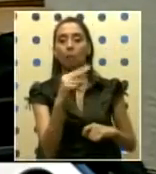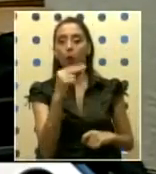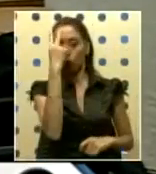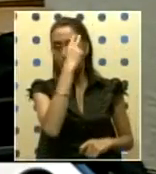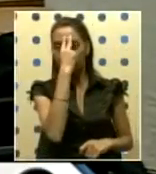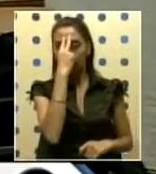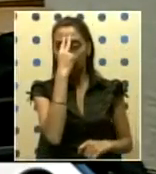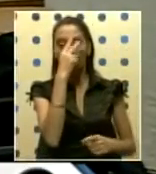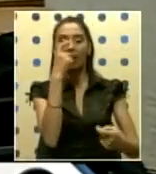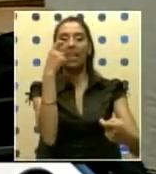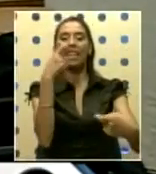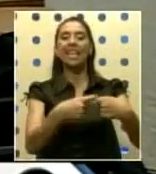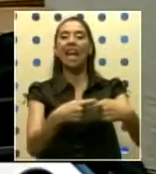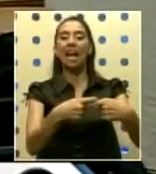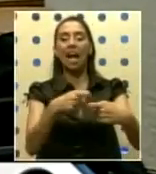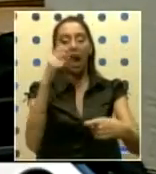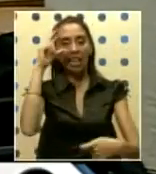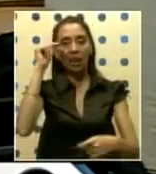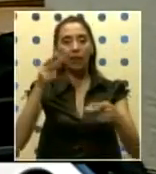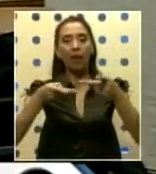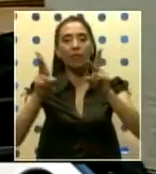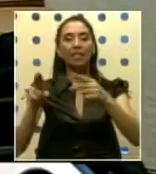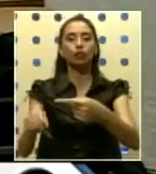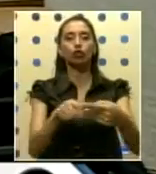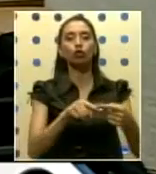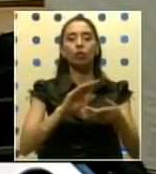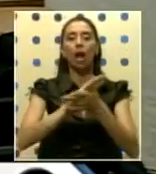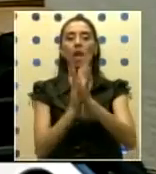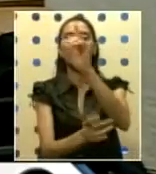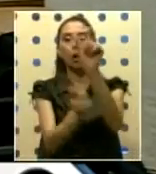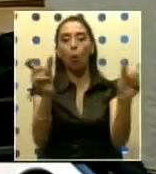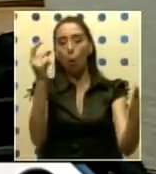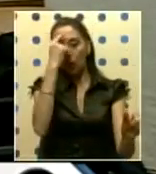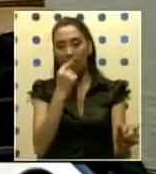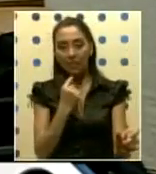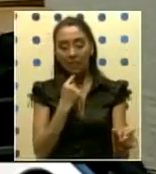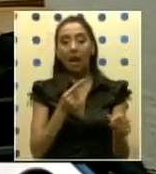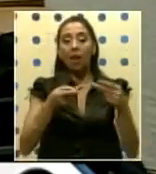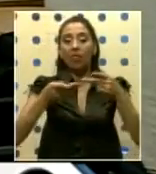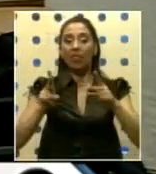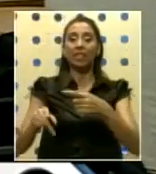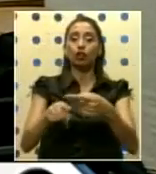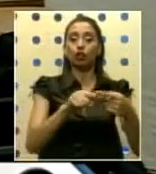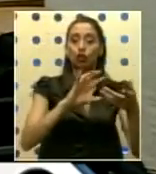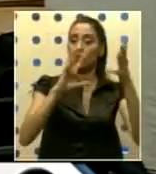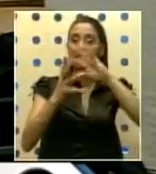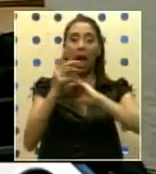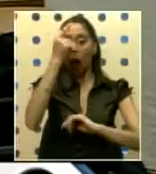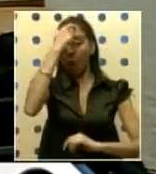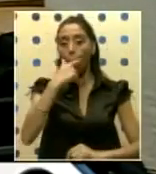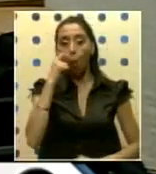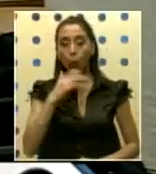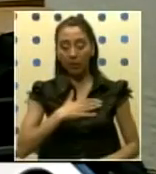constitutes the very negation of universal social rights. A universal social right exists when